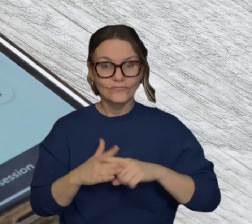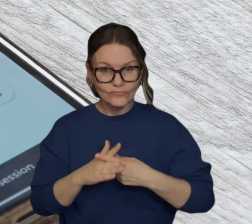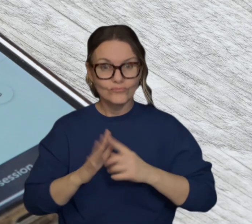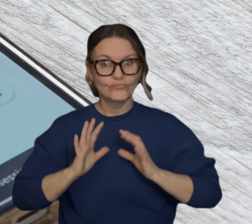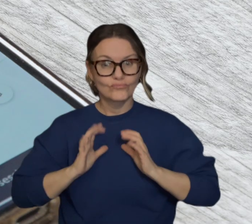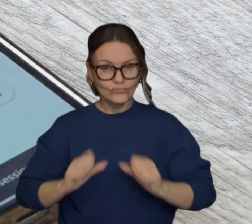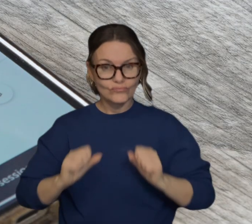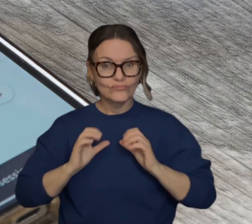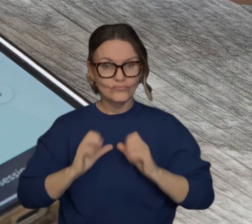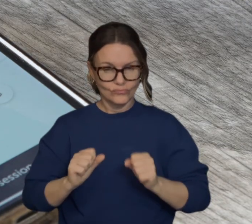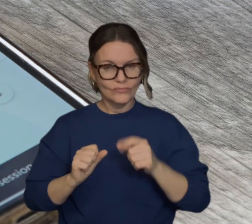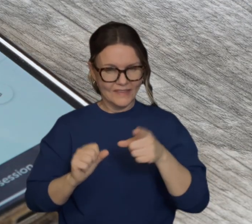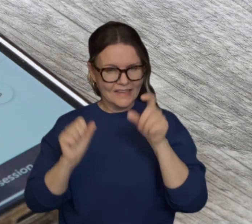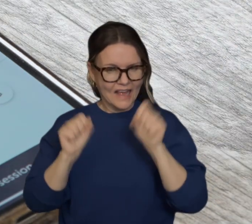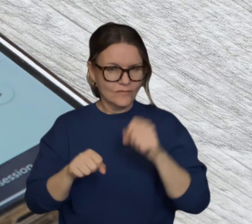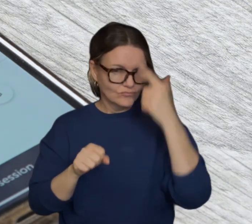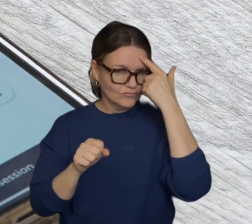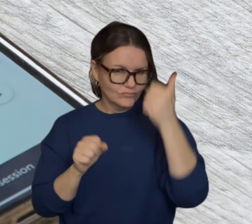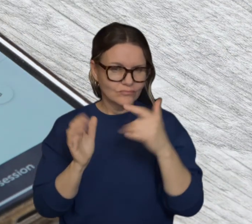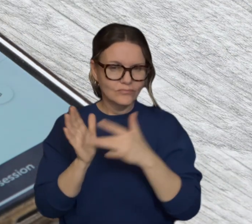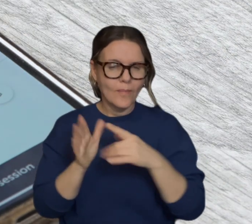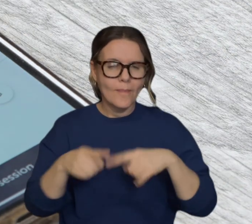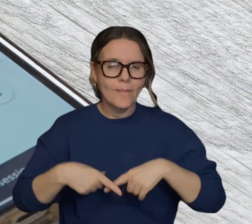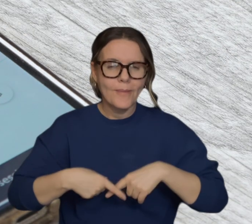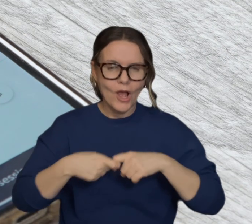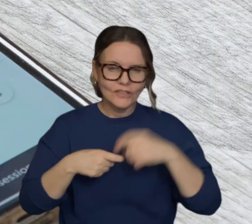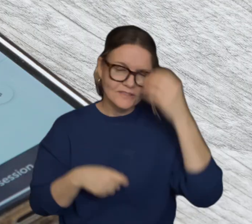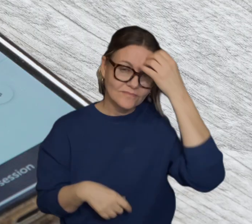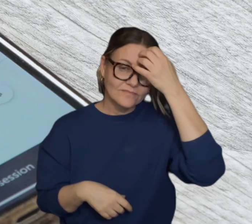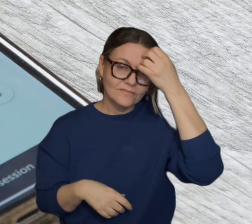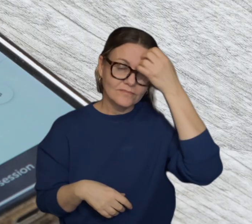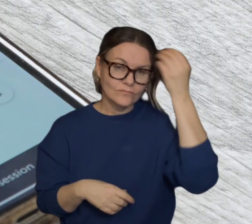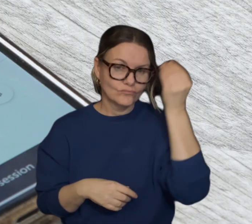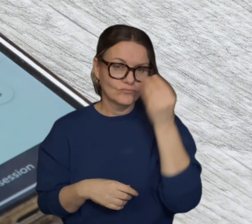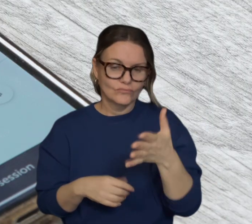you'll see that there's a time and it does give you the option to pause